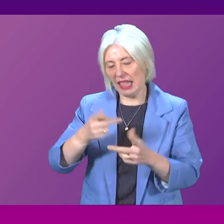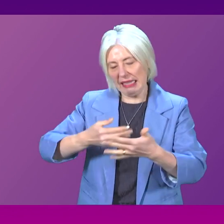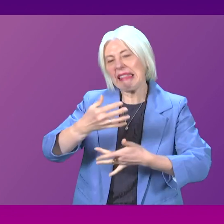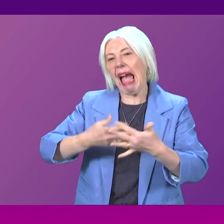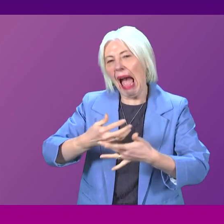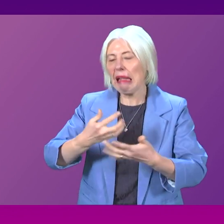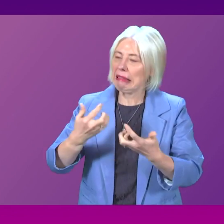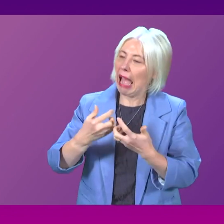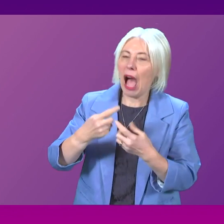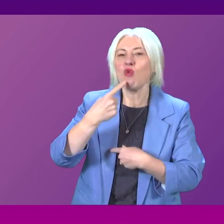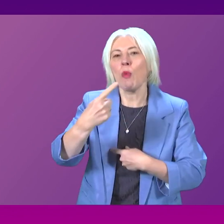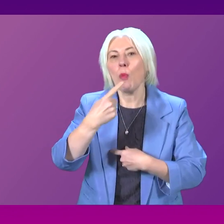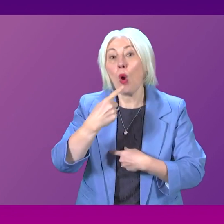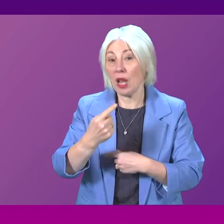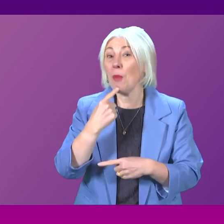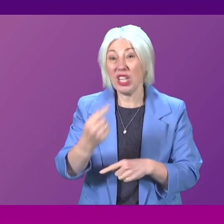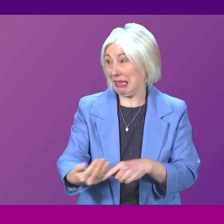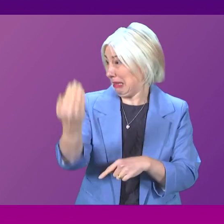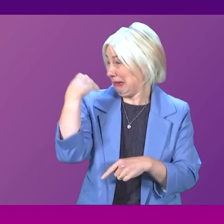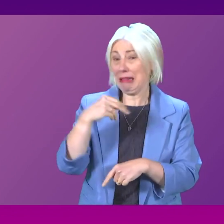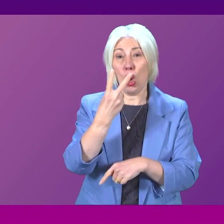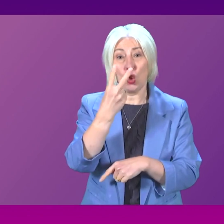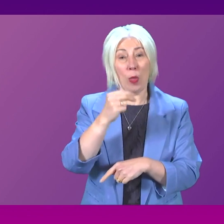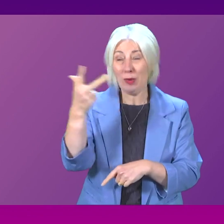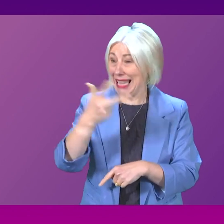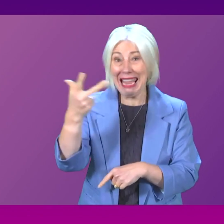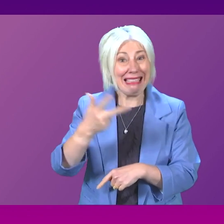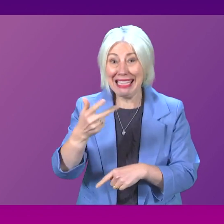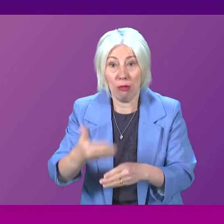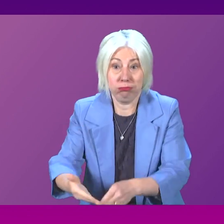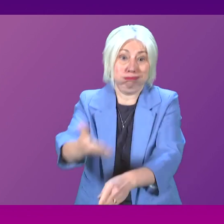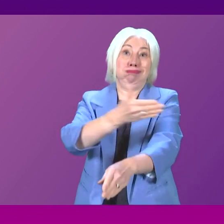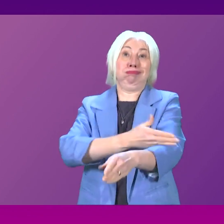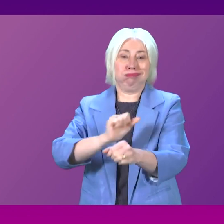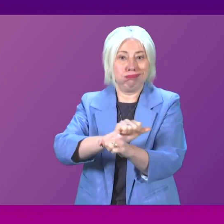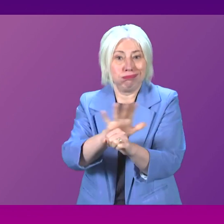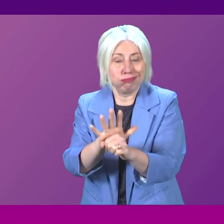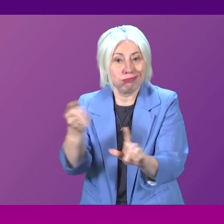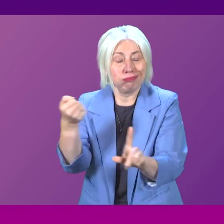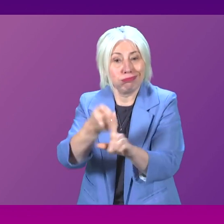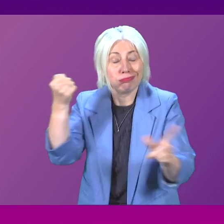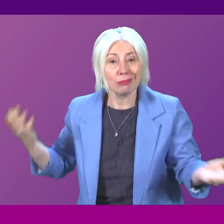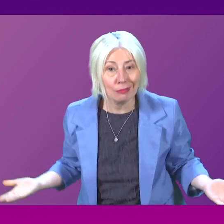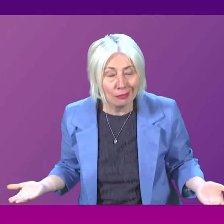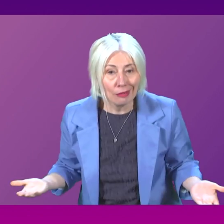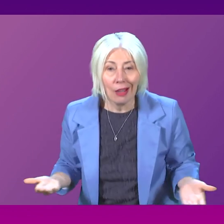they are reported, but she said that back in 2018, long before Covid impacted on this country.